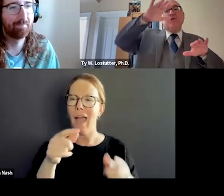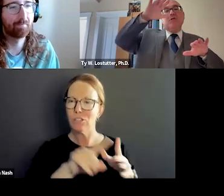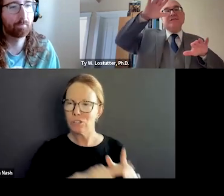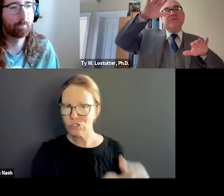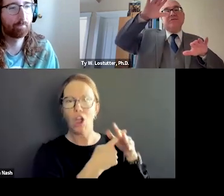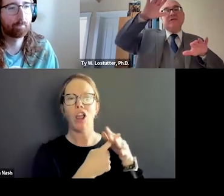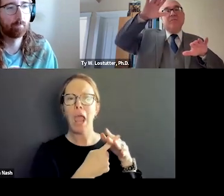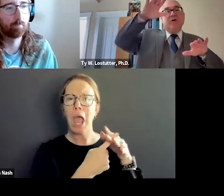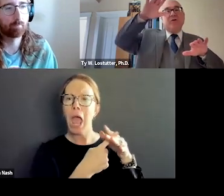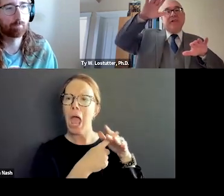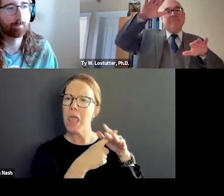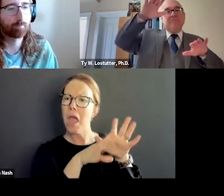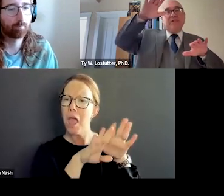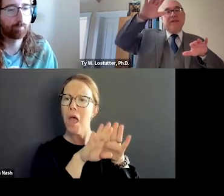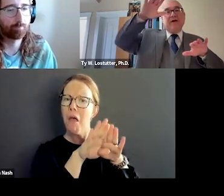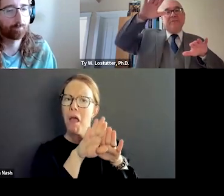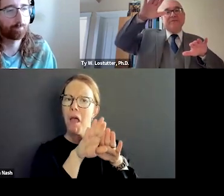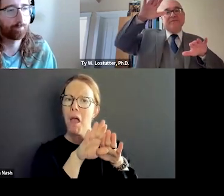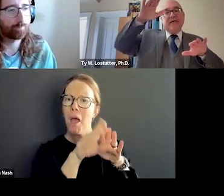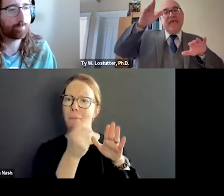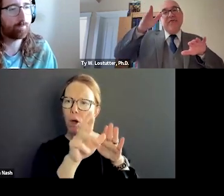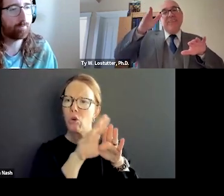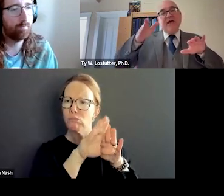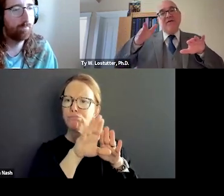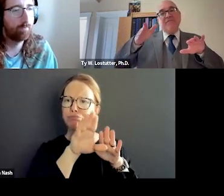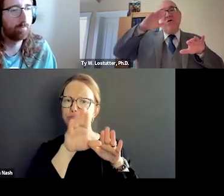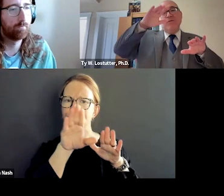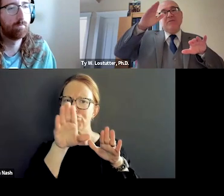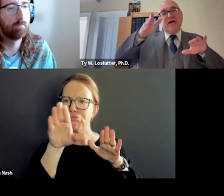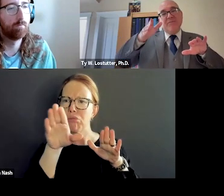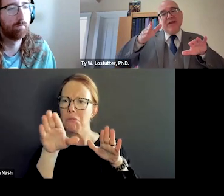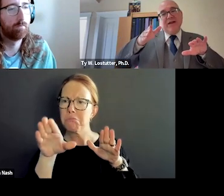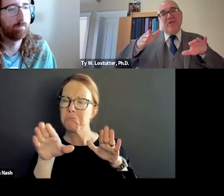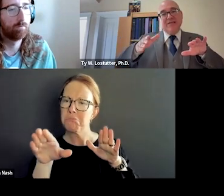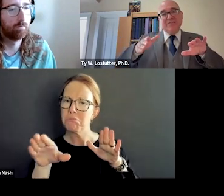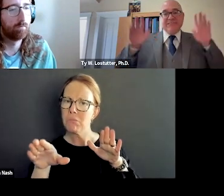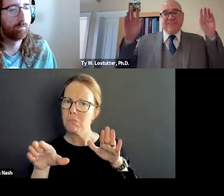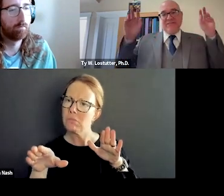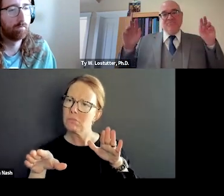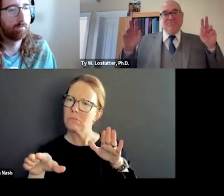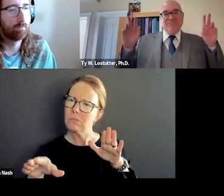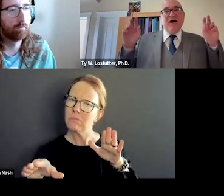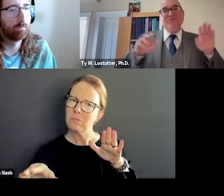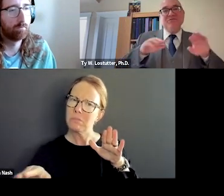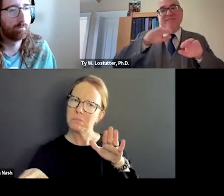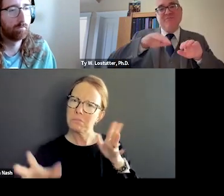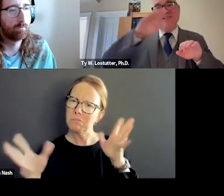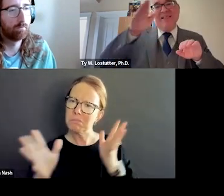For a long time, there was a lot of poker playing being played on campuses. And then it kind of over the time, it kind of lost its buzz or excitement.